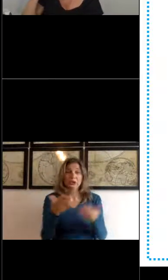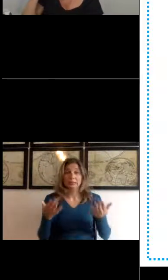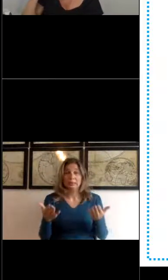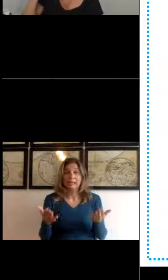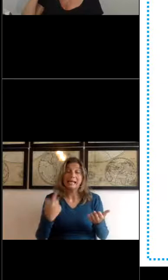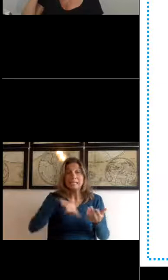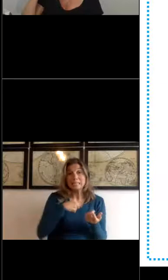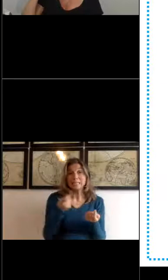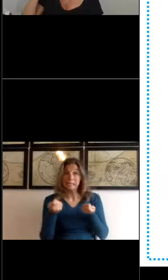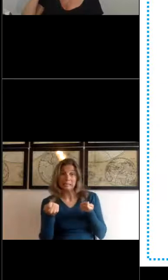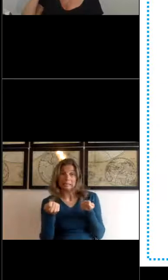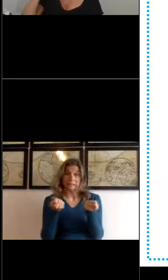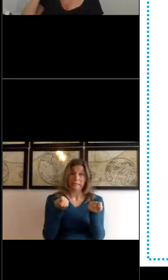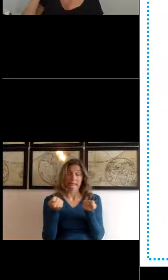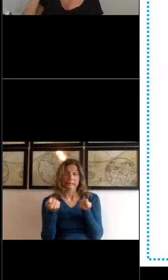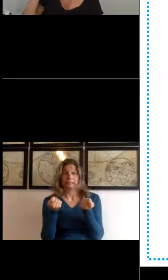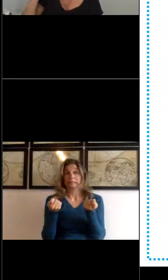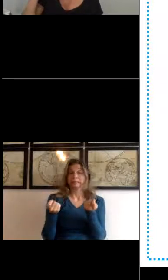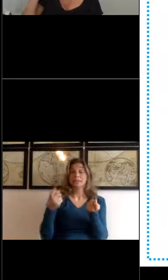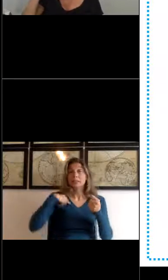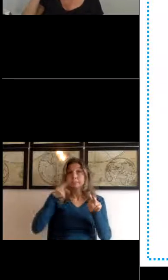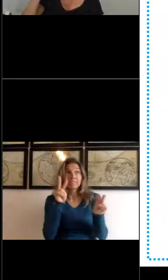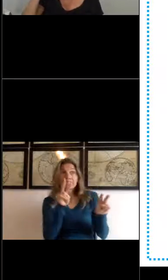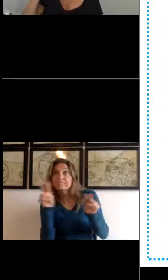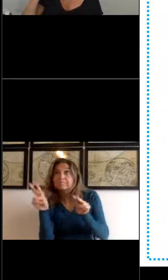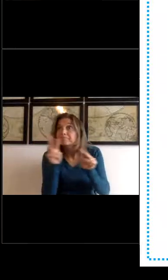and we are alert and we observe what's going on.